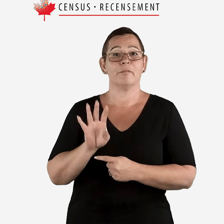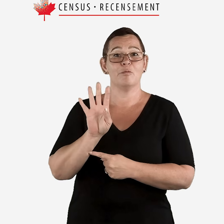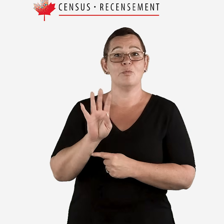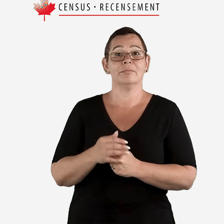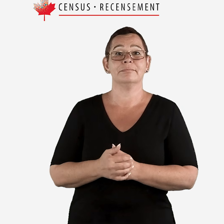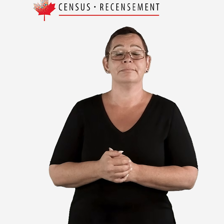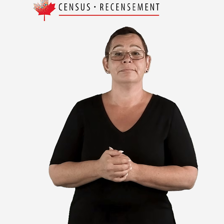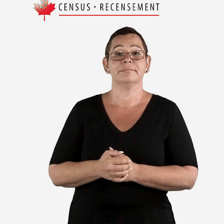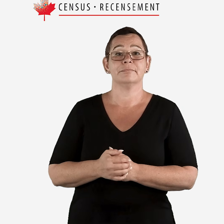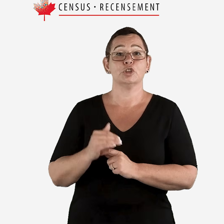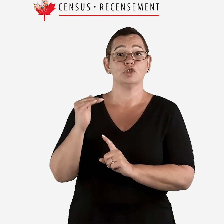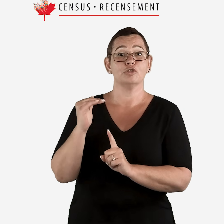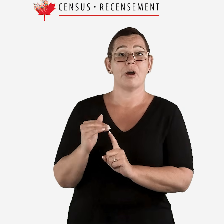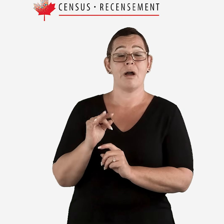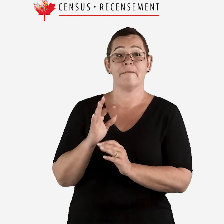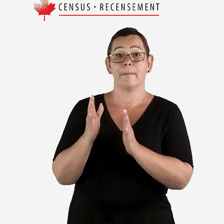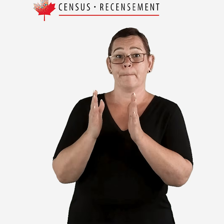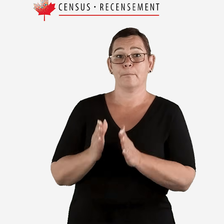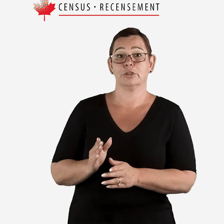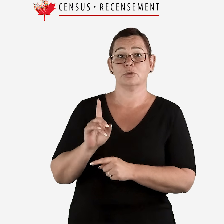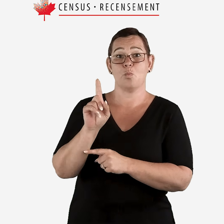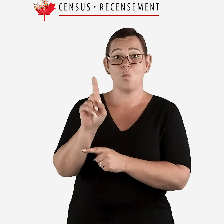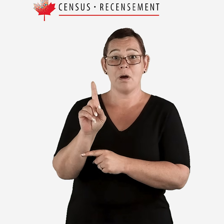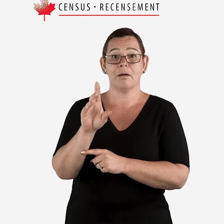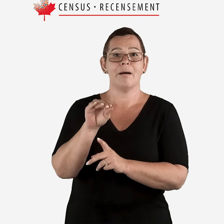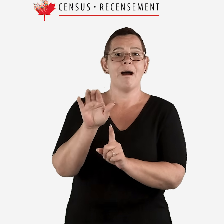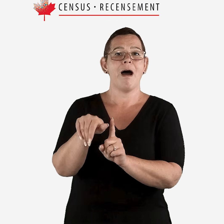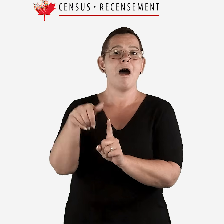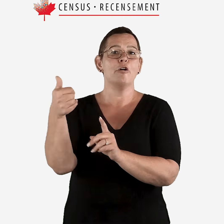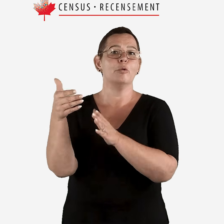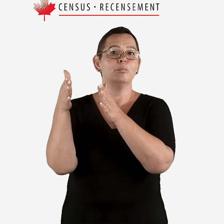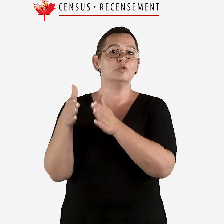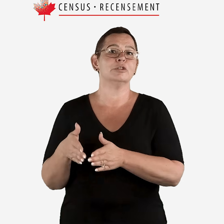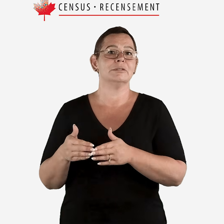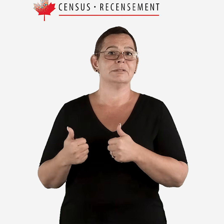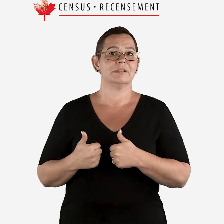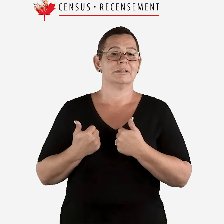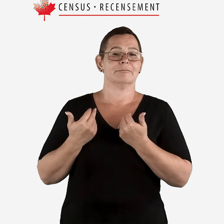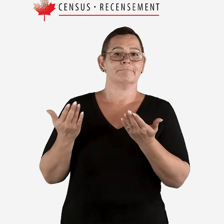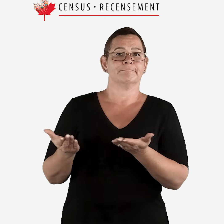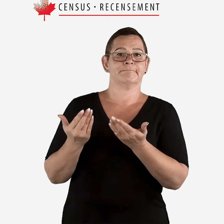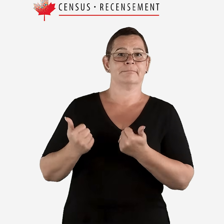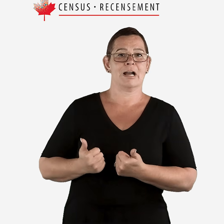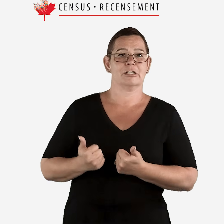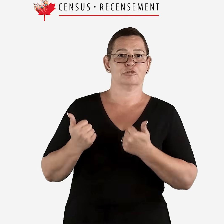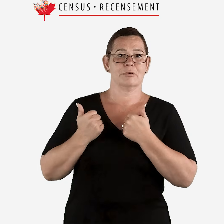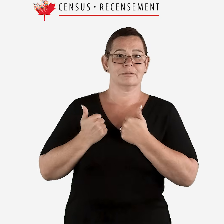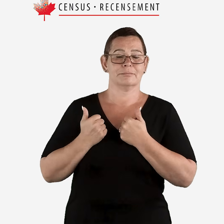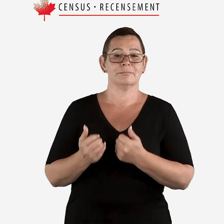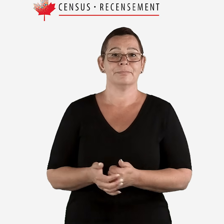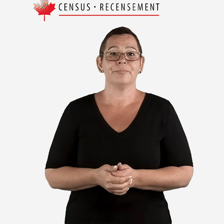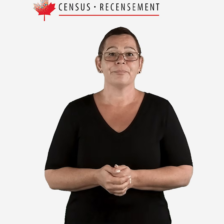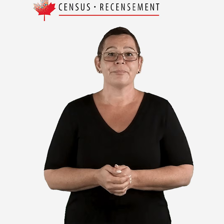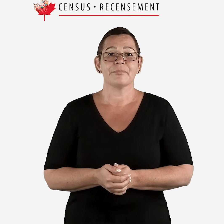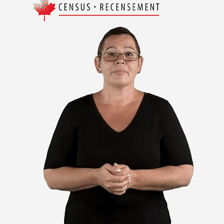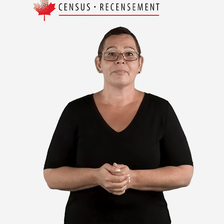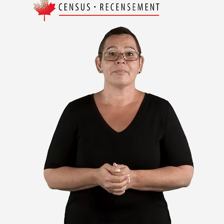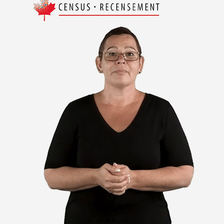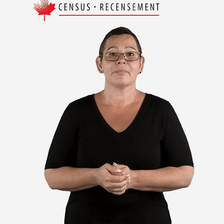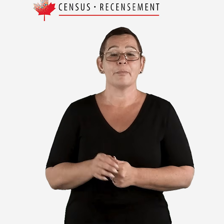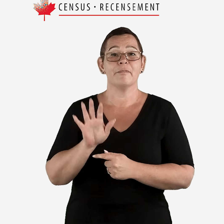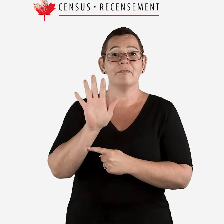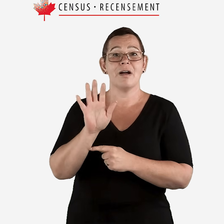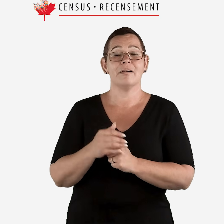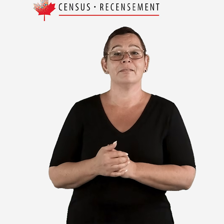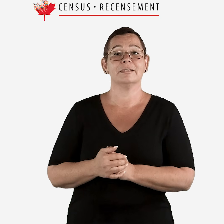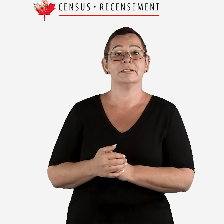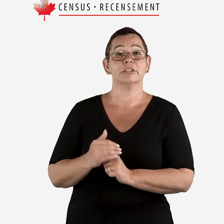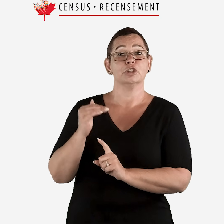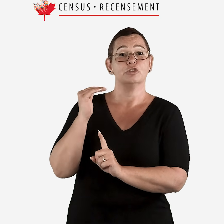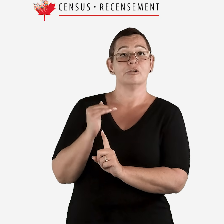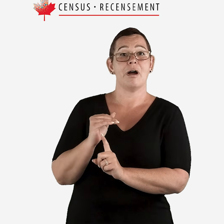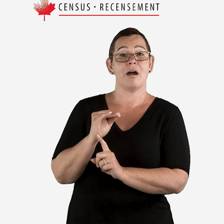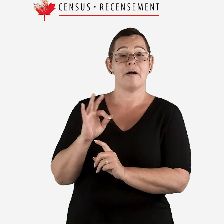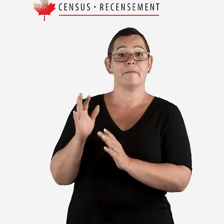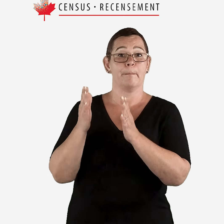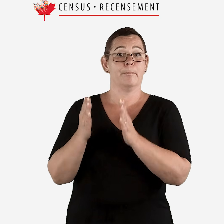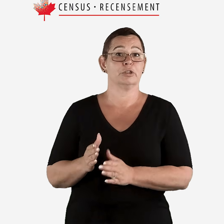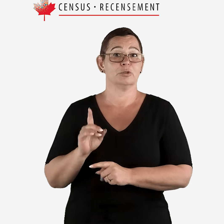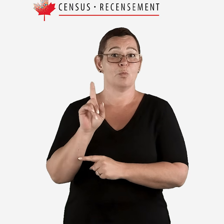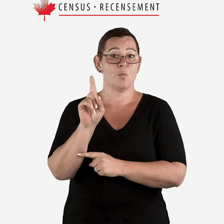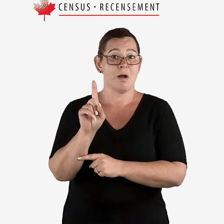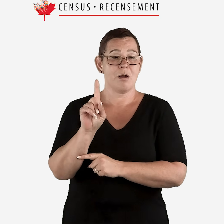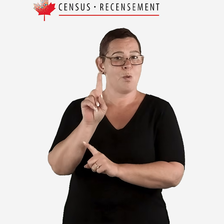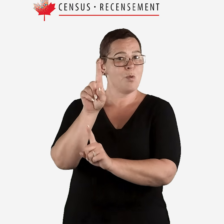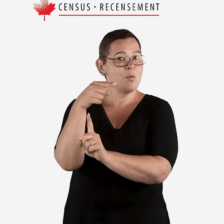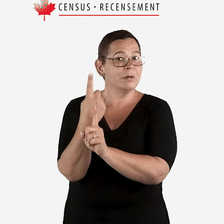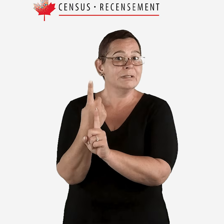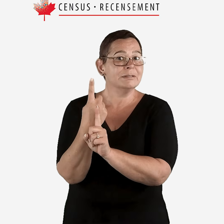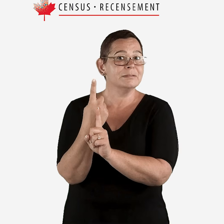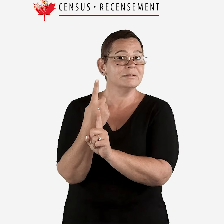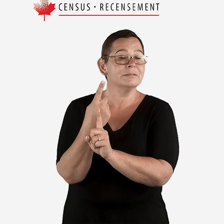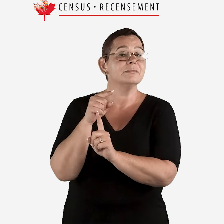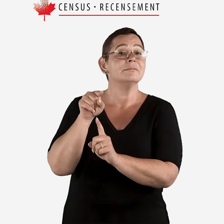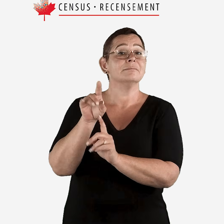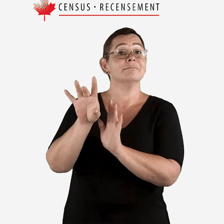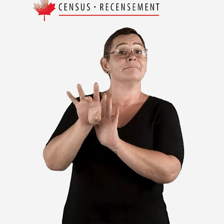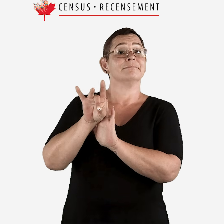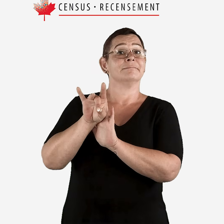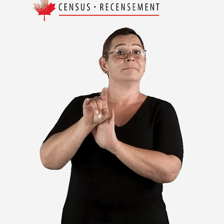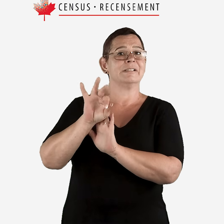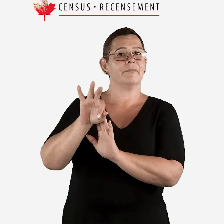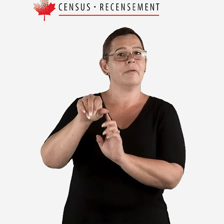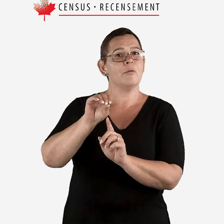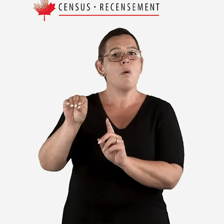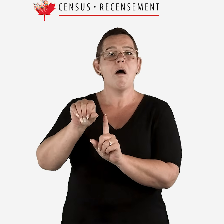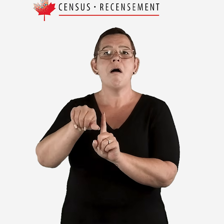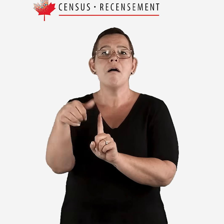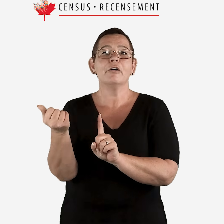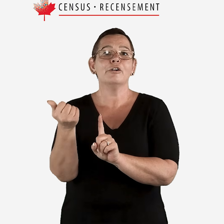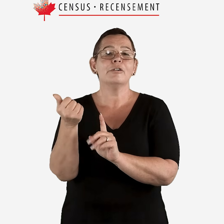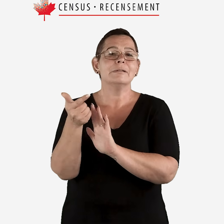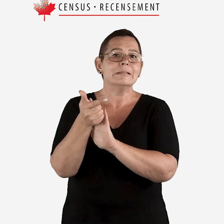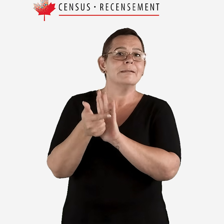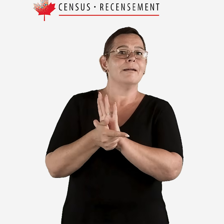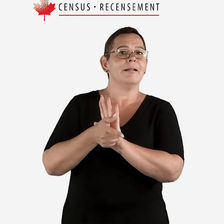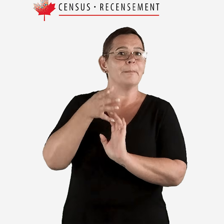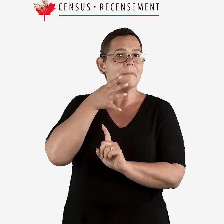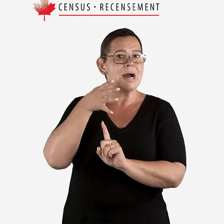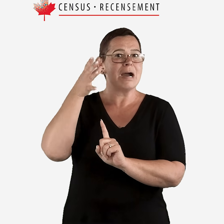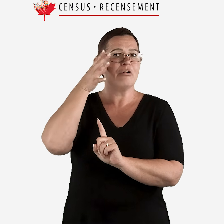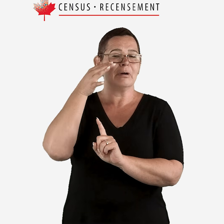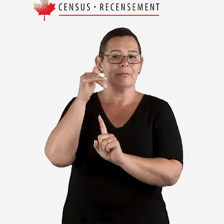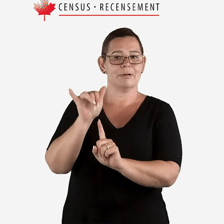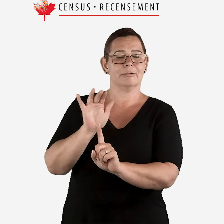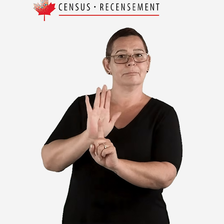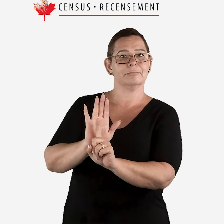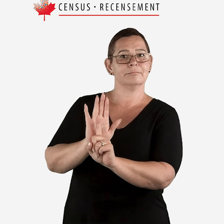Response option 4: Child of Person 1 and another person living at this address Response option 5: Child of Person 1 only (mark if no other legal parent of